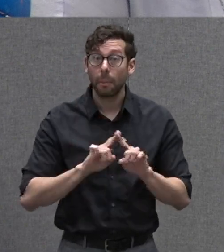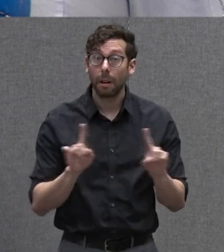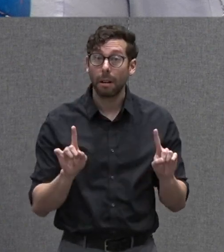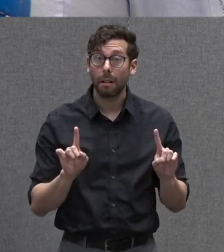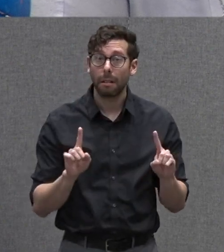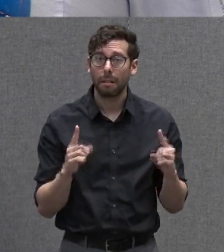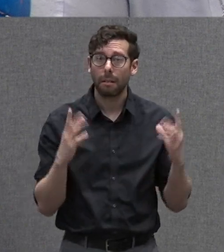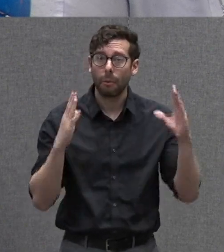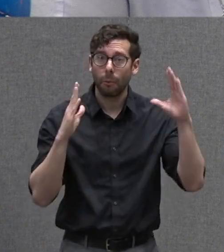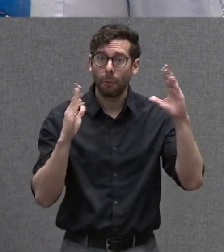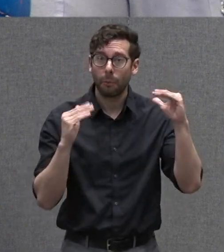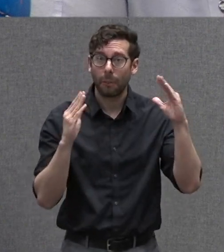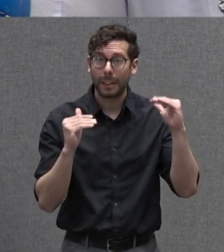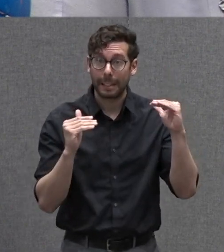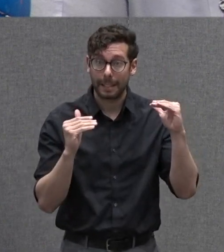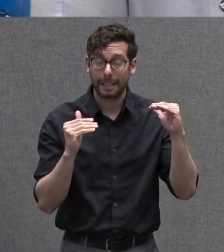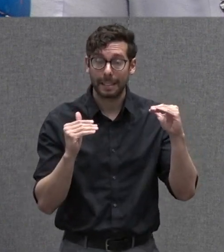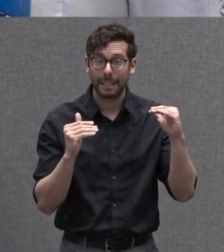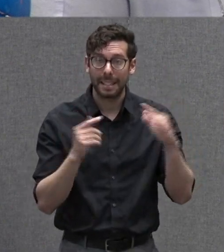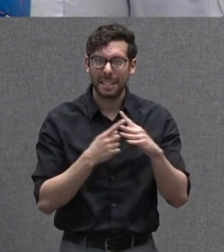it starts to change the brown,